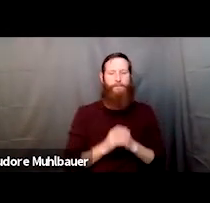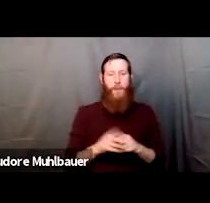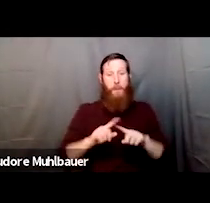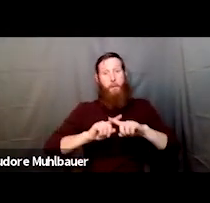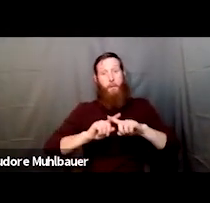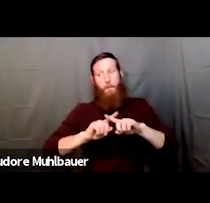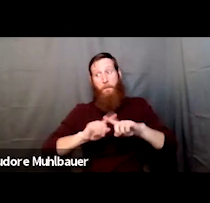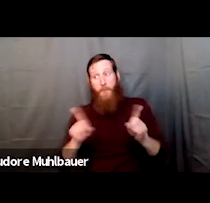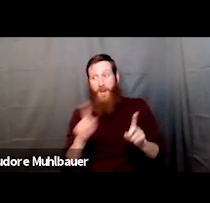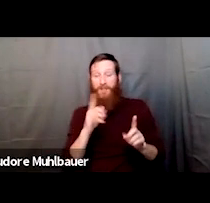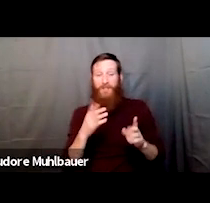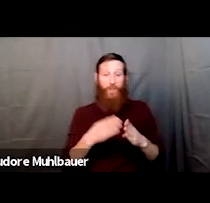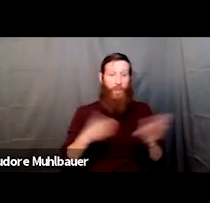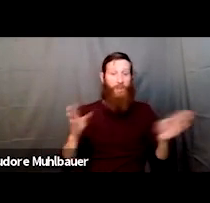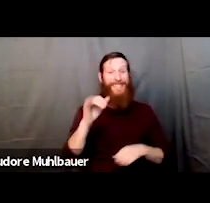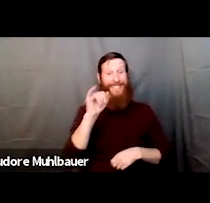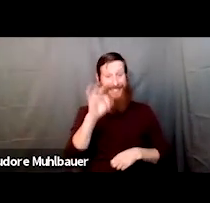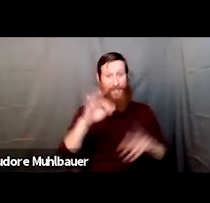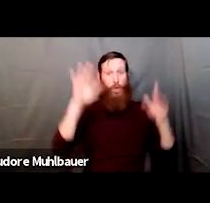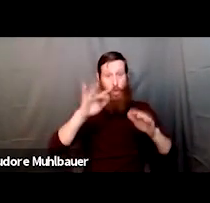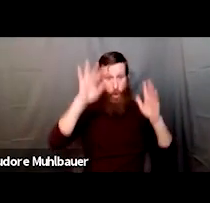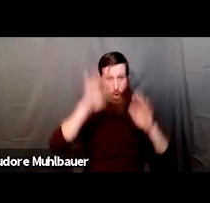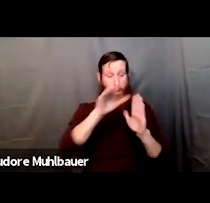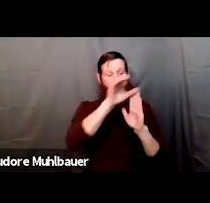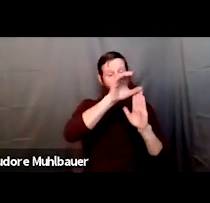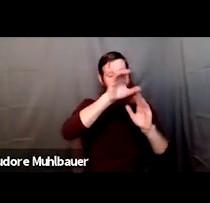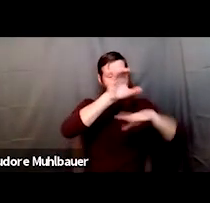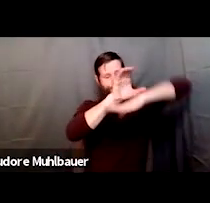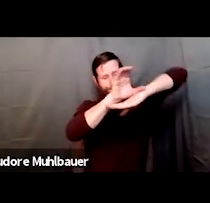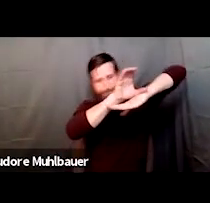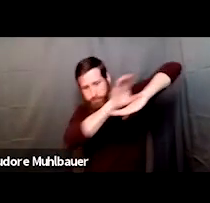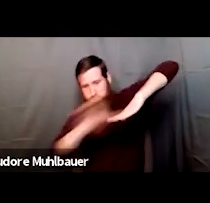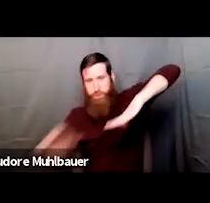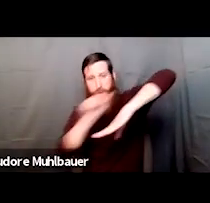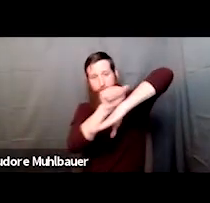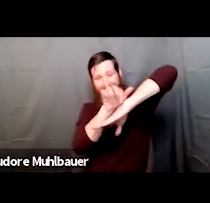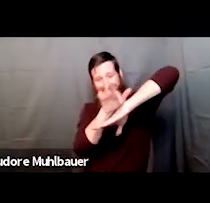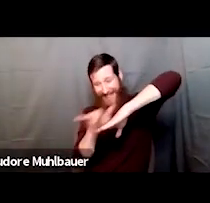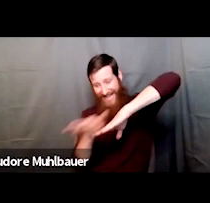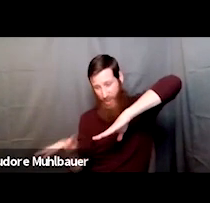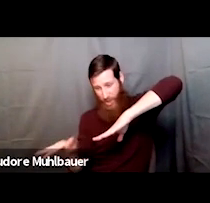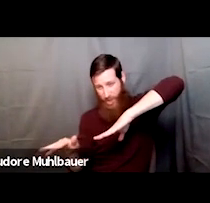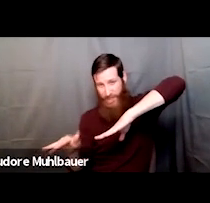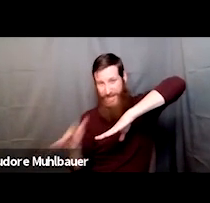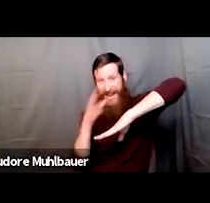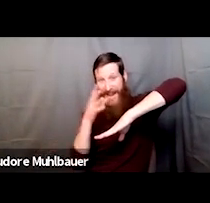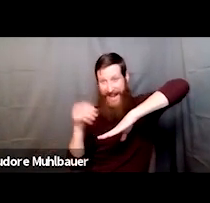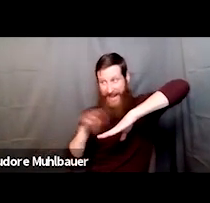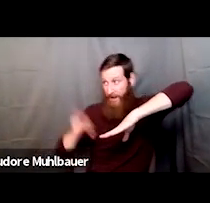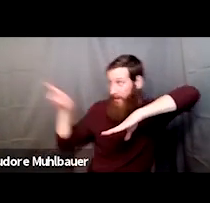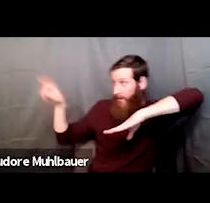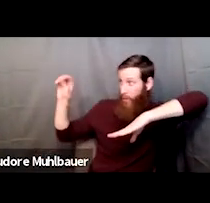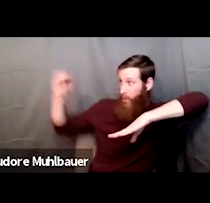if snow has avalanched, and the adjacent slope has not, that is a really good indicator